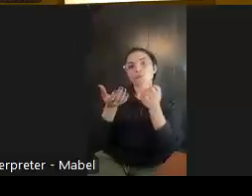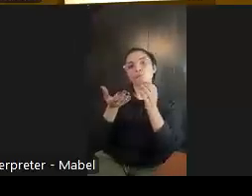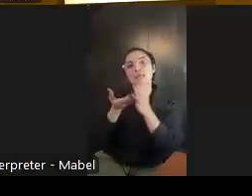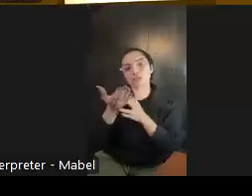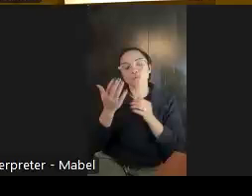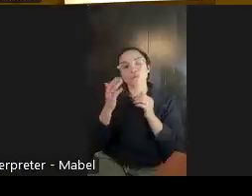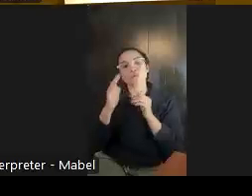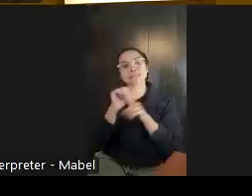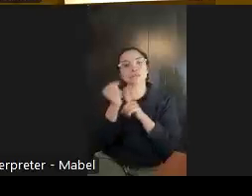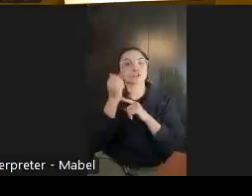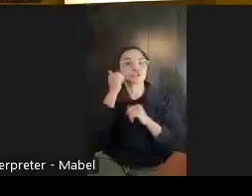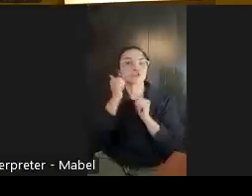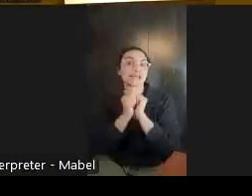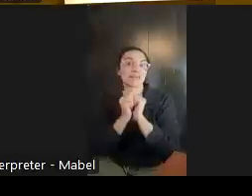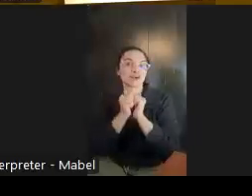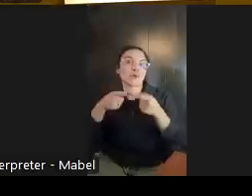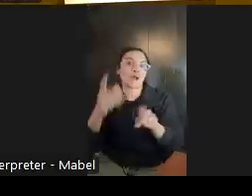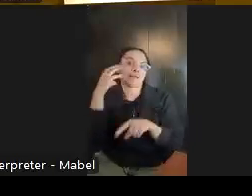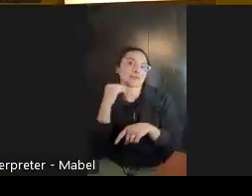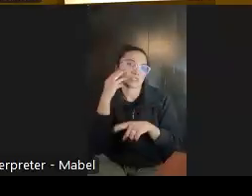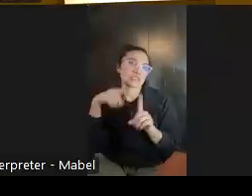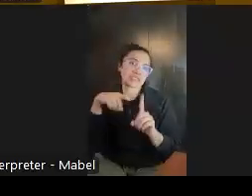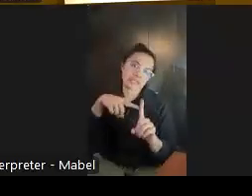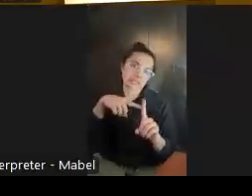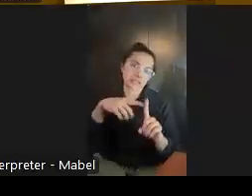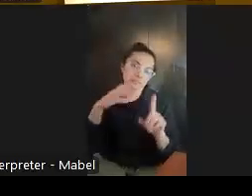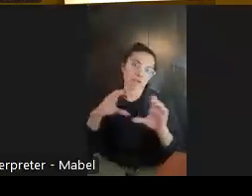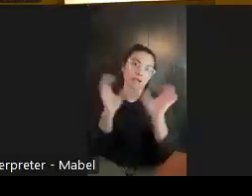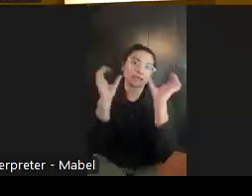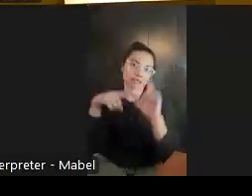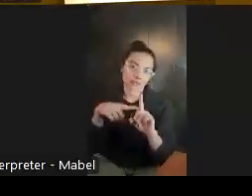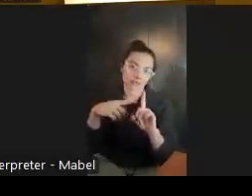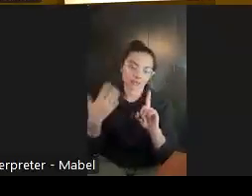so while we are appropriate for many families in our community there's a couple of criteria that